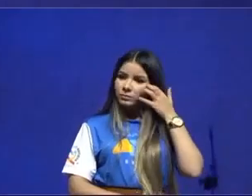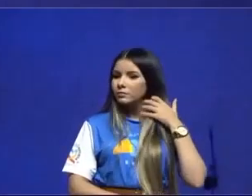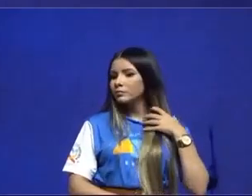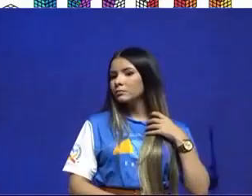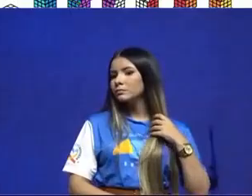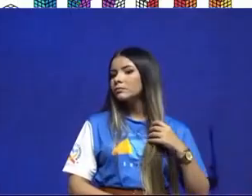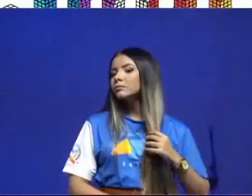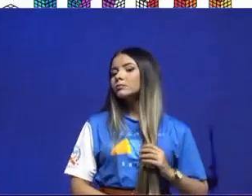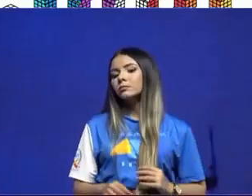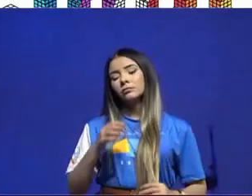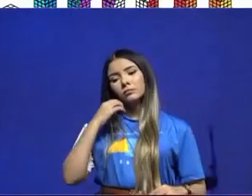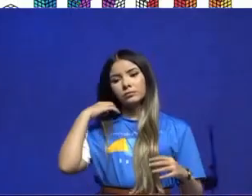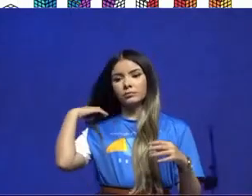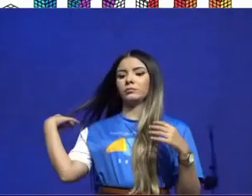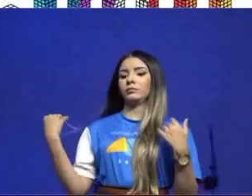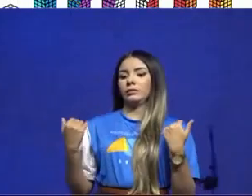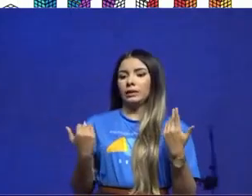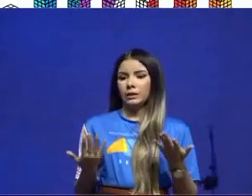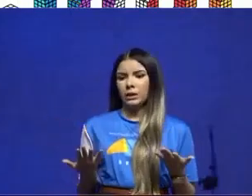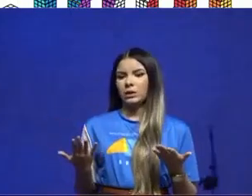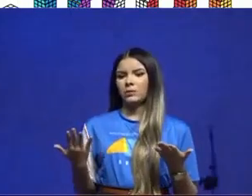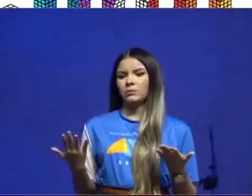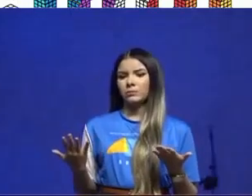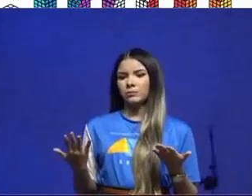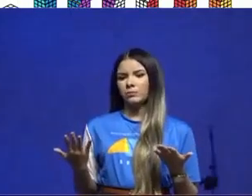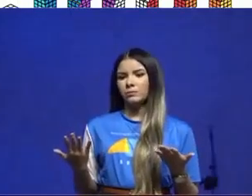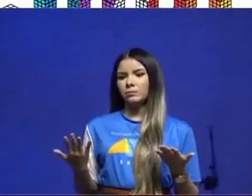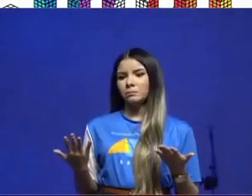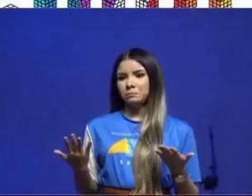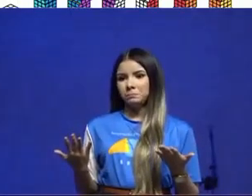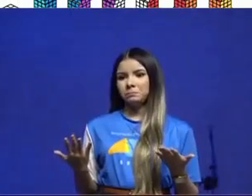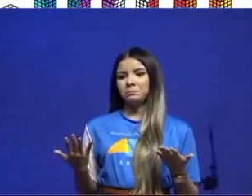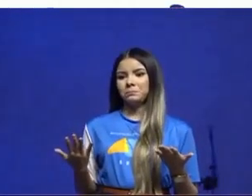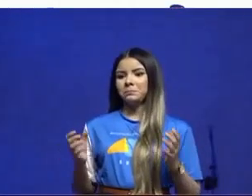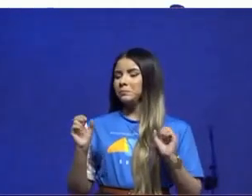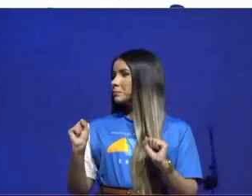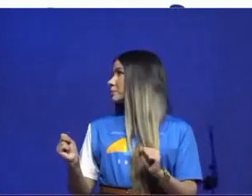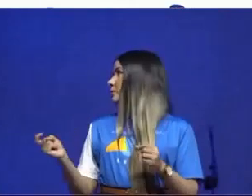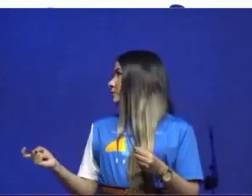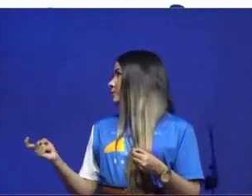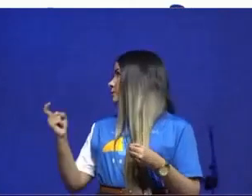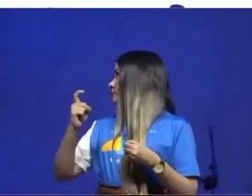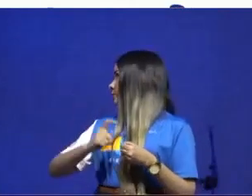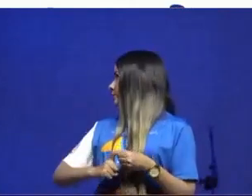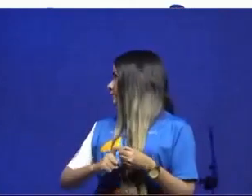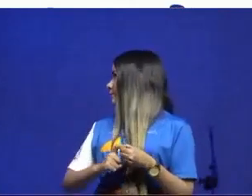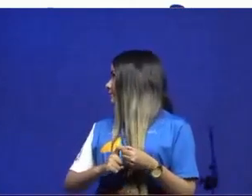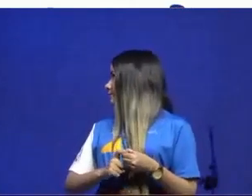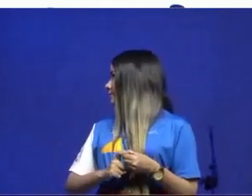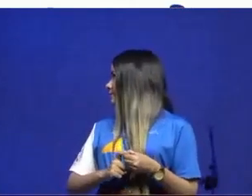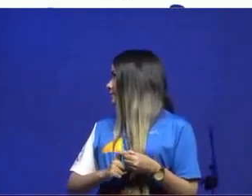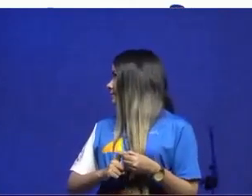good so until it appears right you can come back soon next This is the first slide